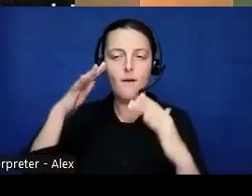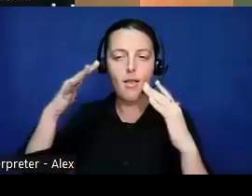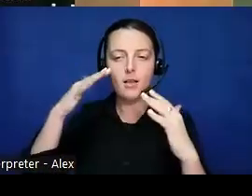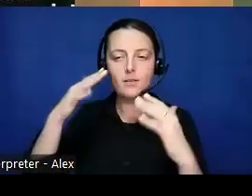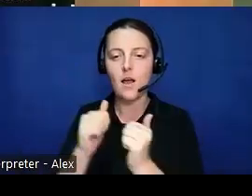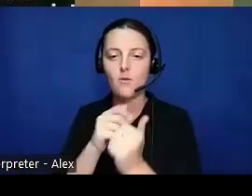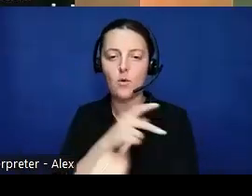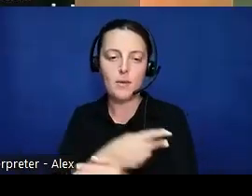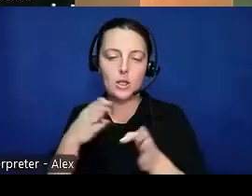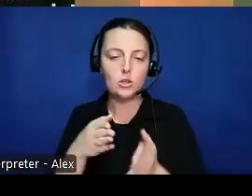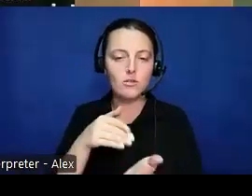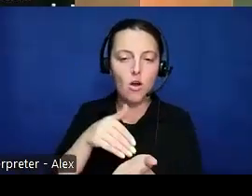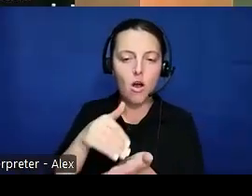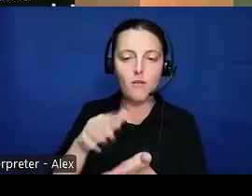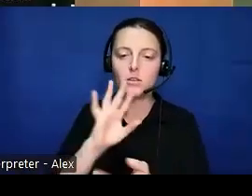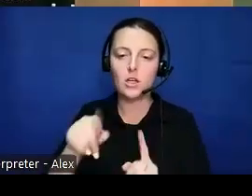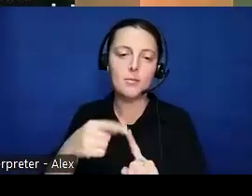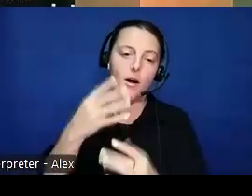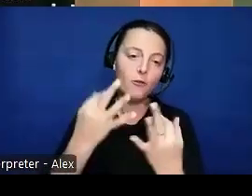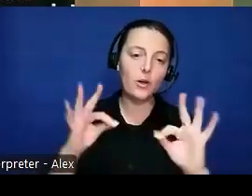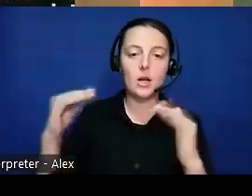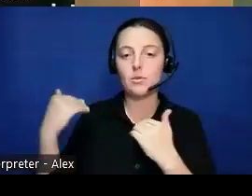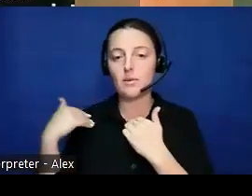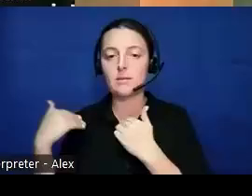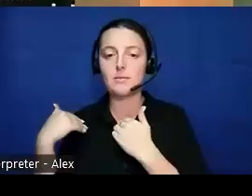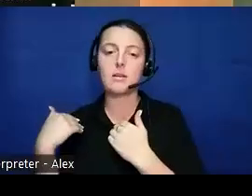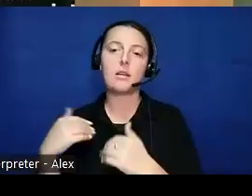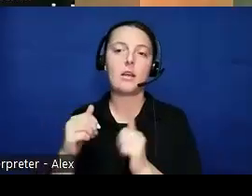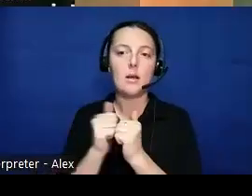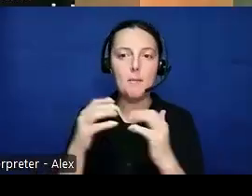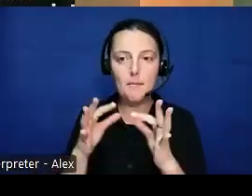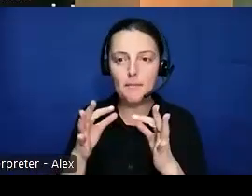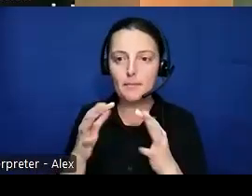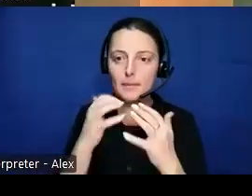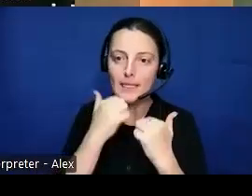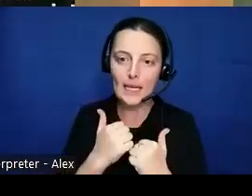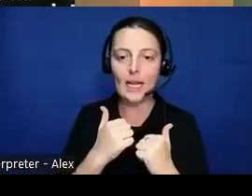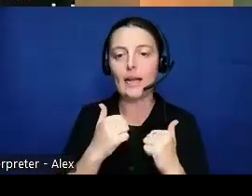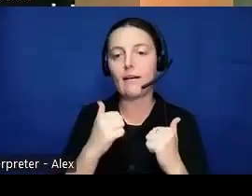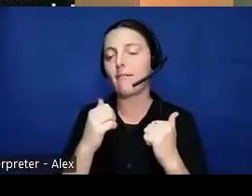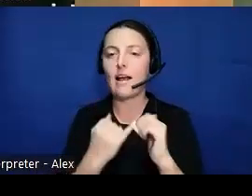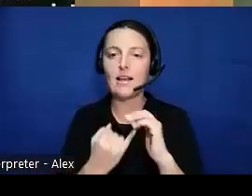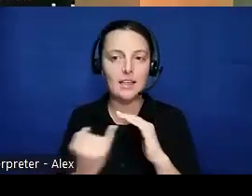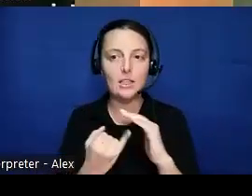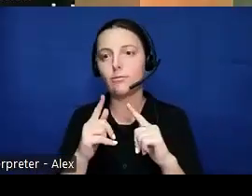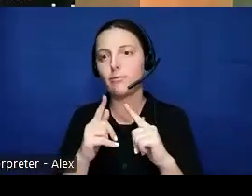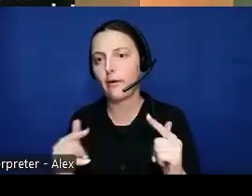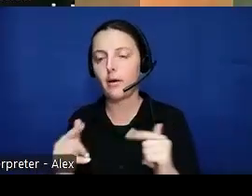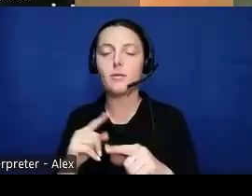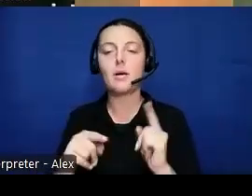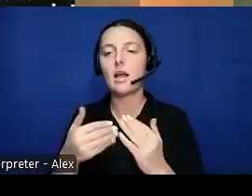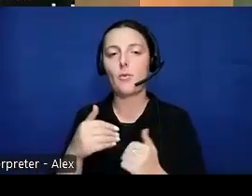and isolation. But anyway, I love their work over there, of course, but the the year was 1989. And